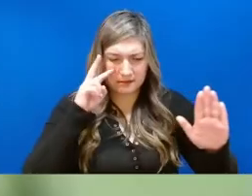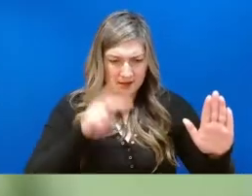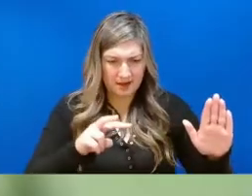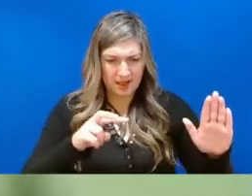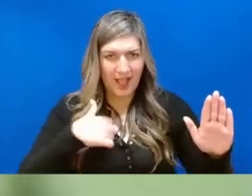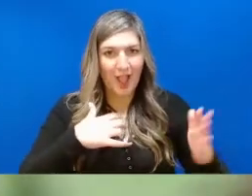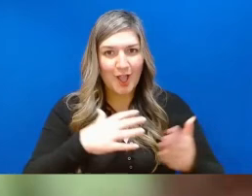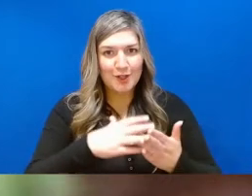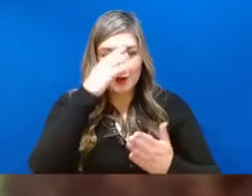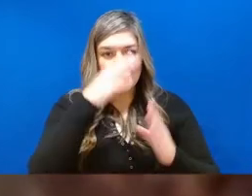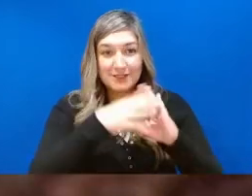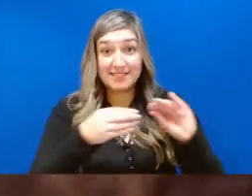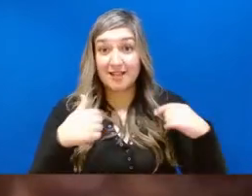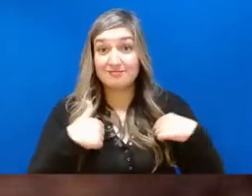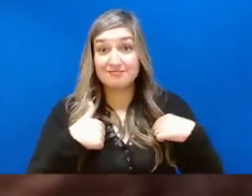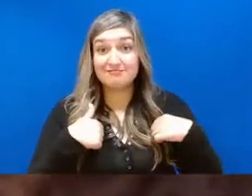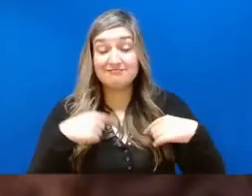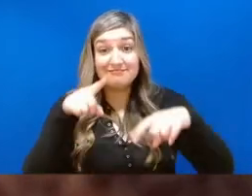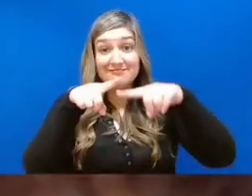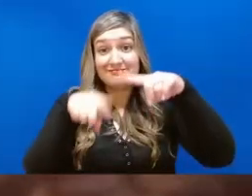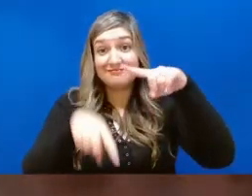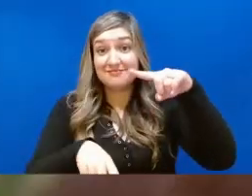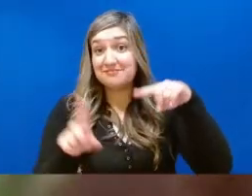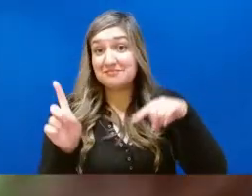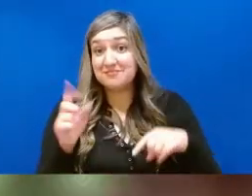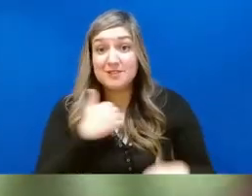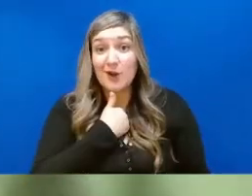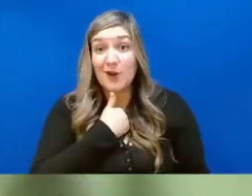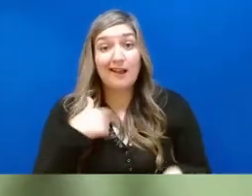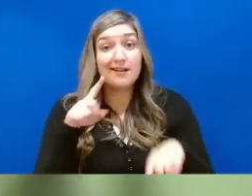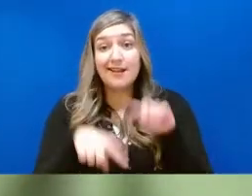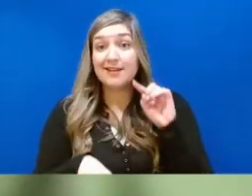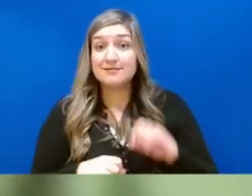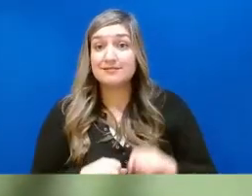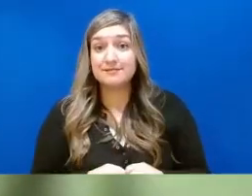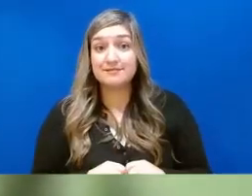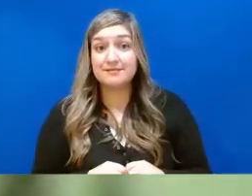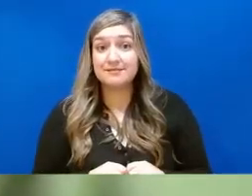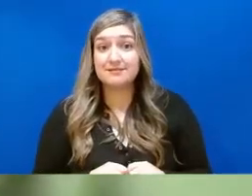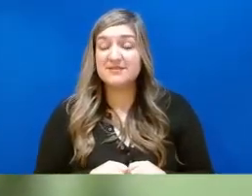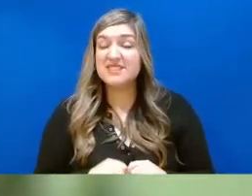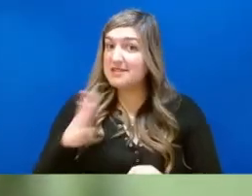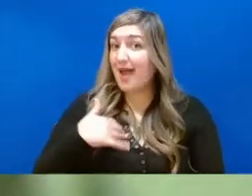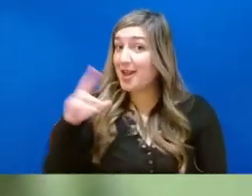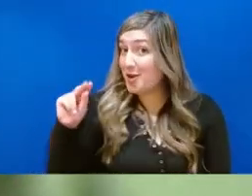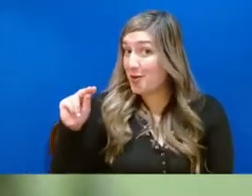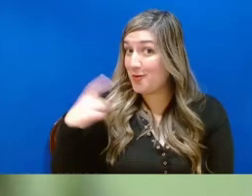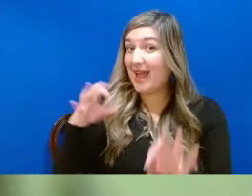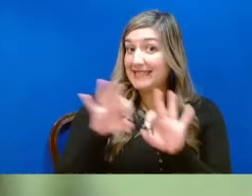You know, I'm I'm really not able to do that. That is my that is my no is a complete sentence sentence, which is I'm sorry. No, I'm not able to do that.